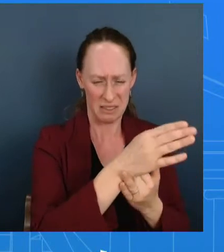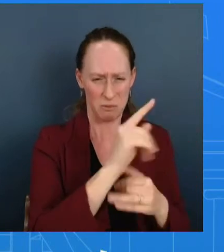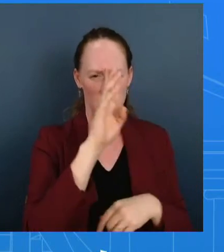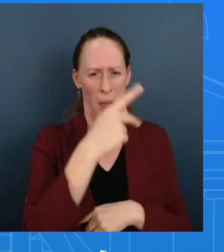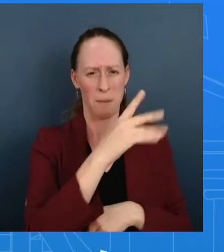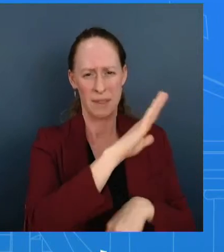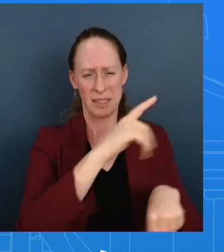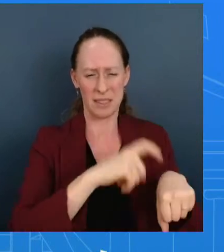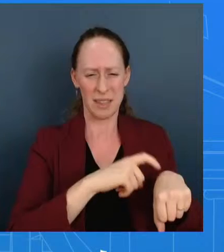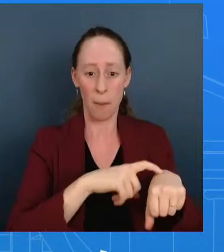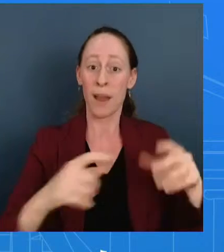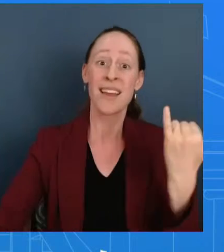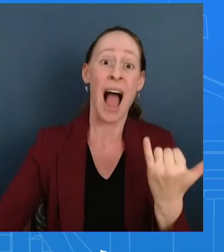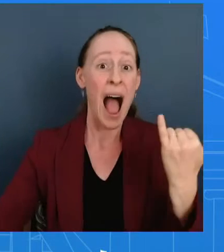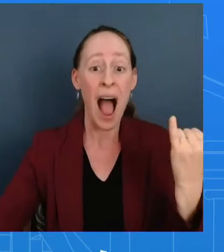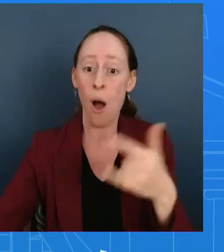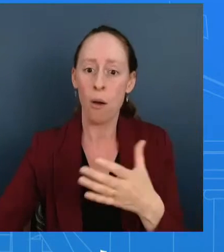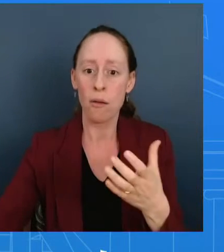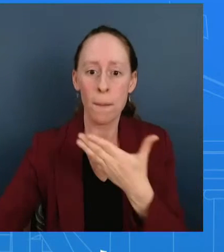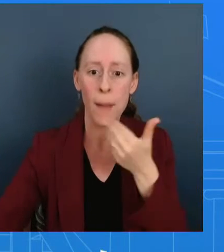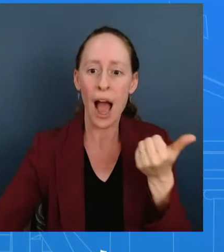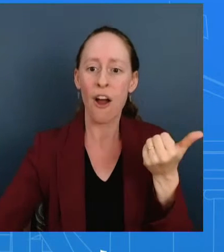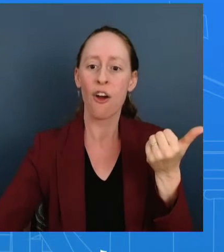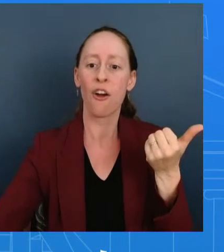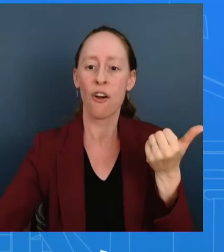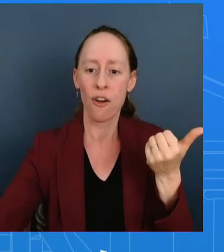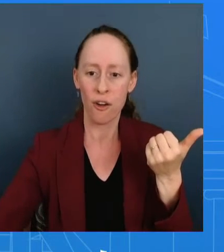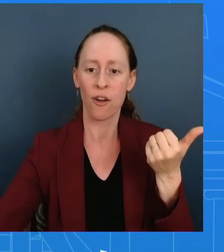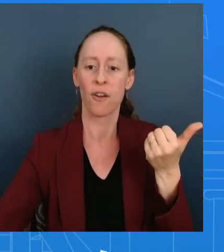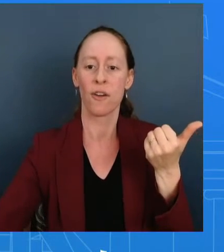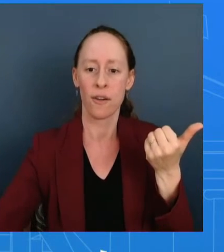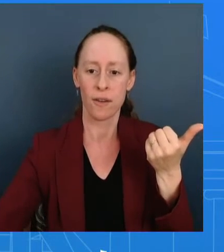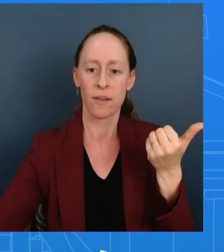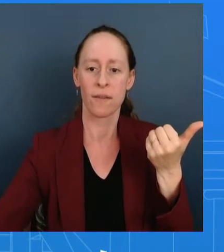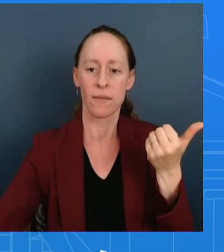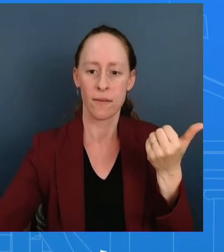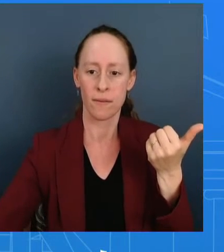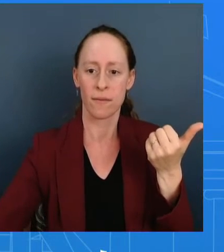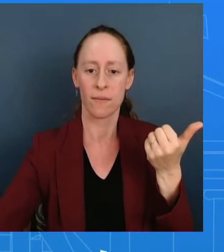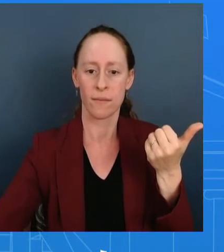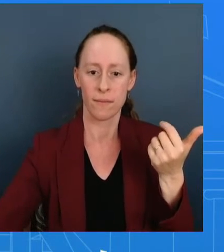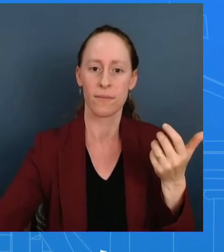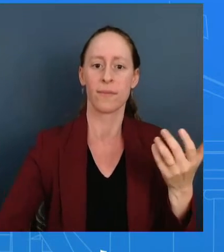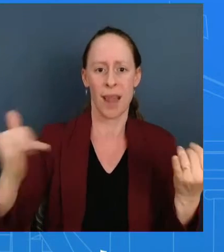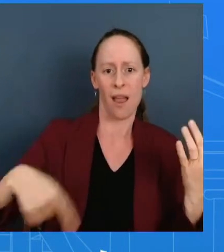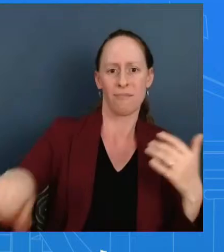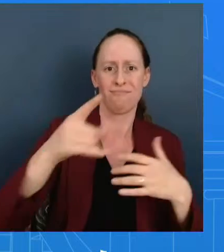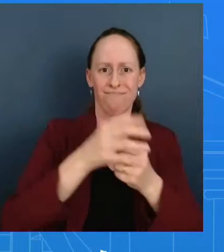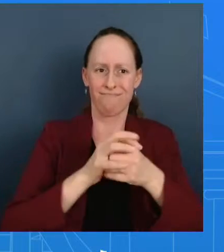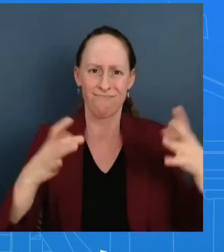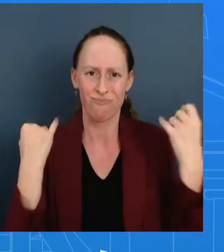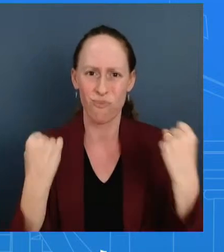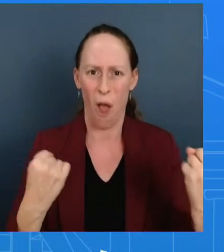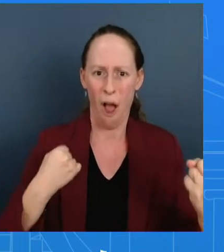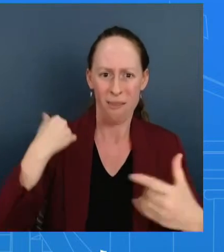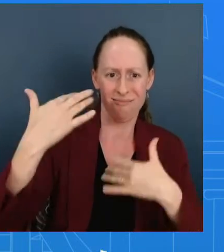with jobs growing more than four times faster than in the previous four years. Investments spurred by the president's